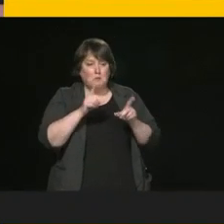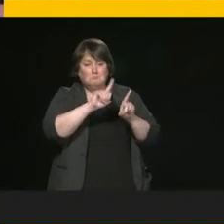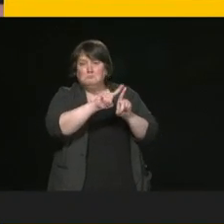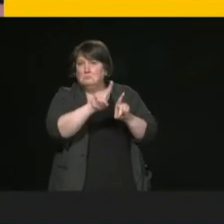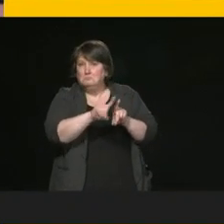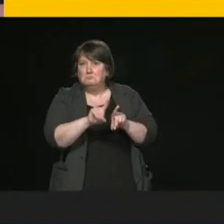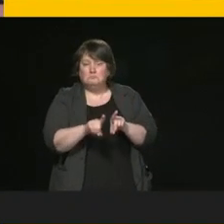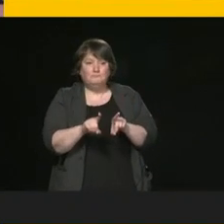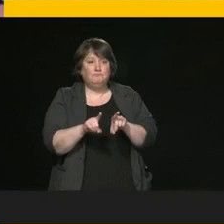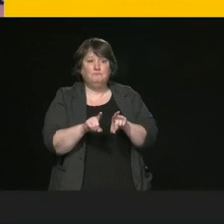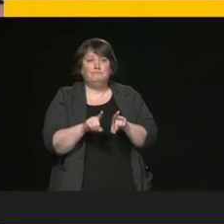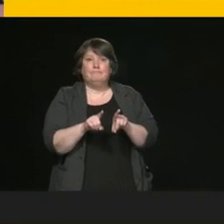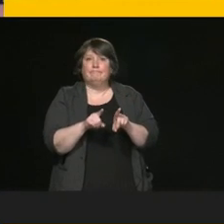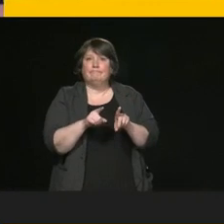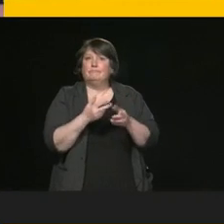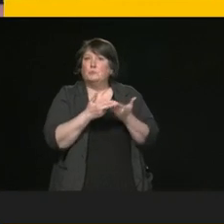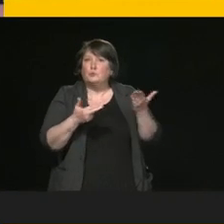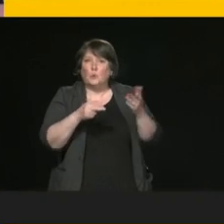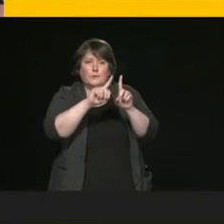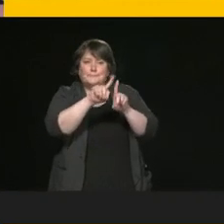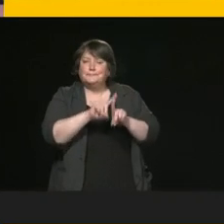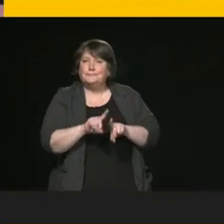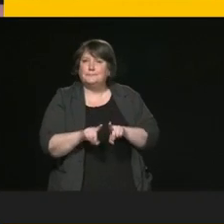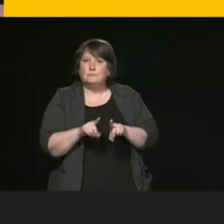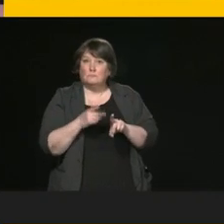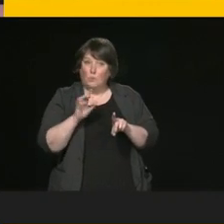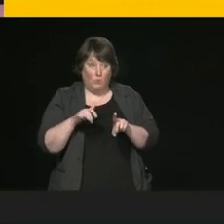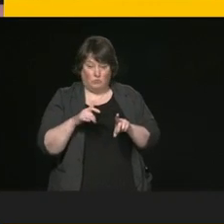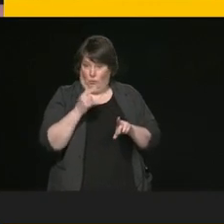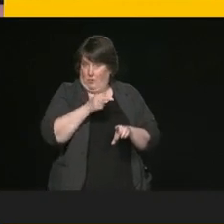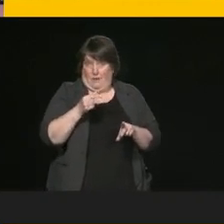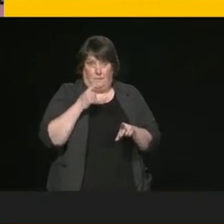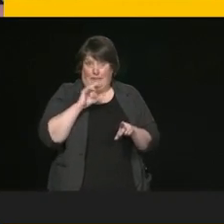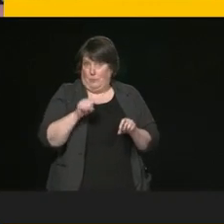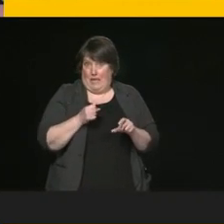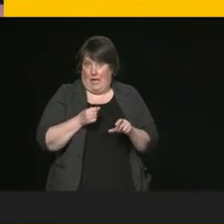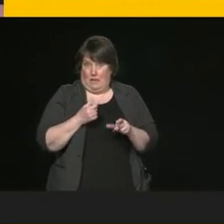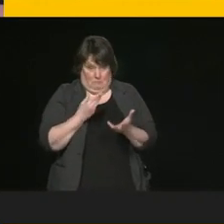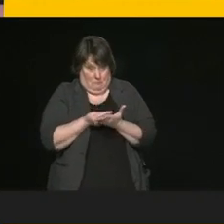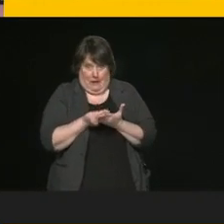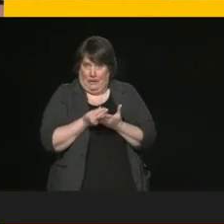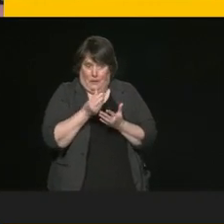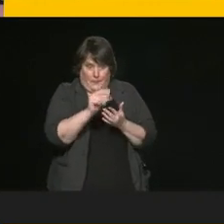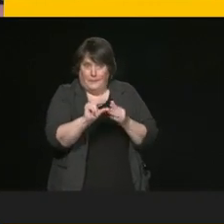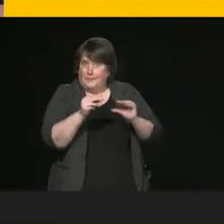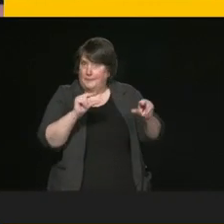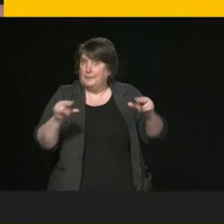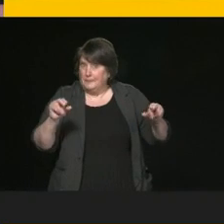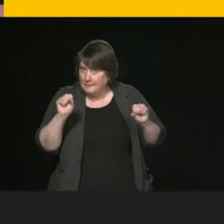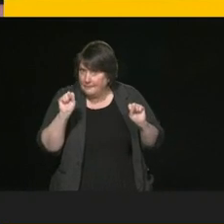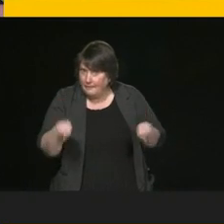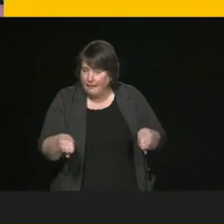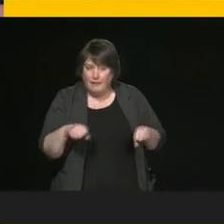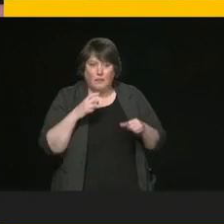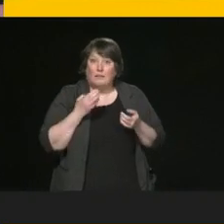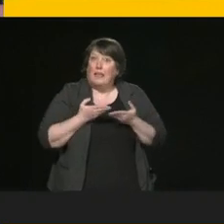PROVIDED A NUMBER OF RESOURCES. I ALWAYS SAY WE'RE ABLE TO PROVIDE MONEY, WHICH WE HAVE TO